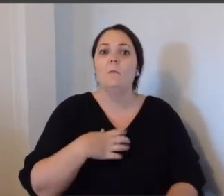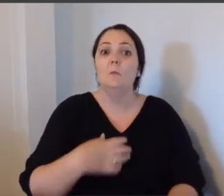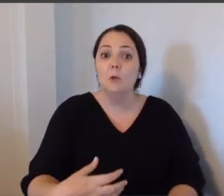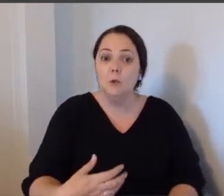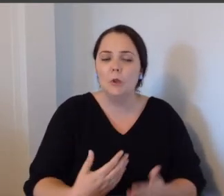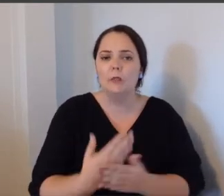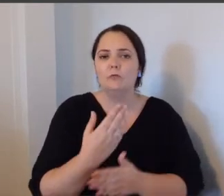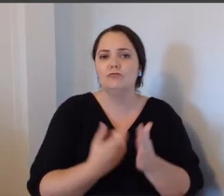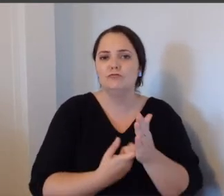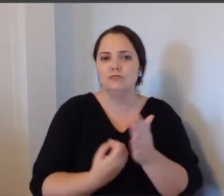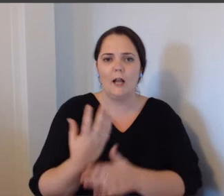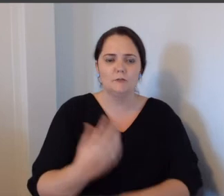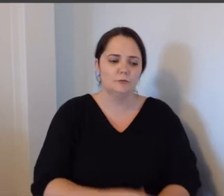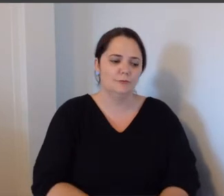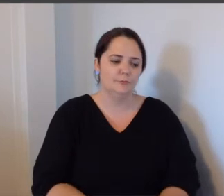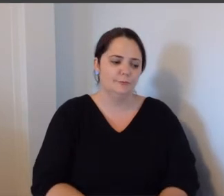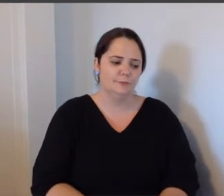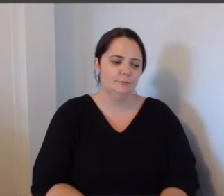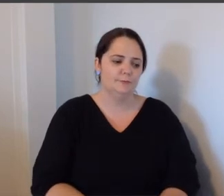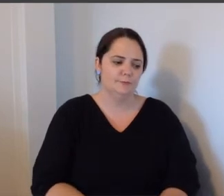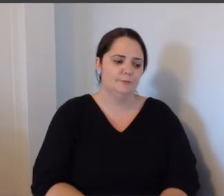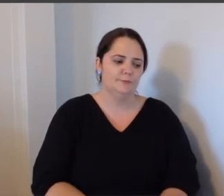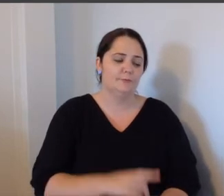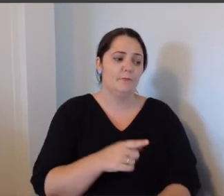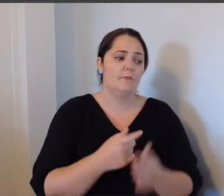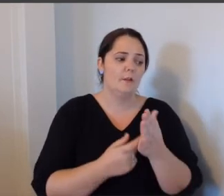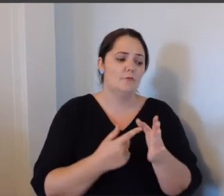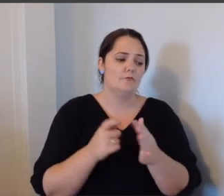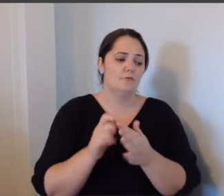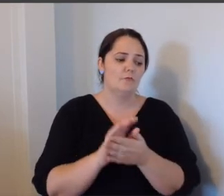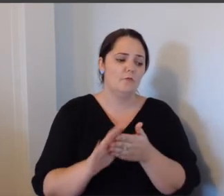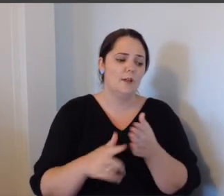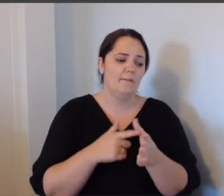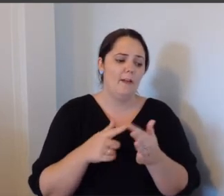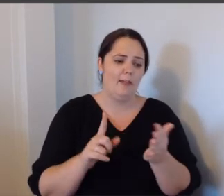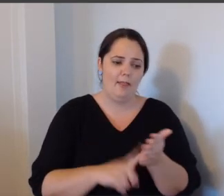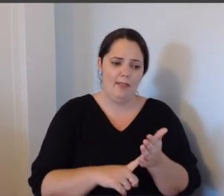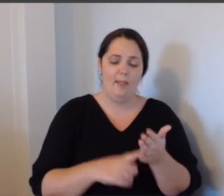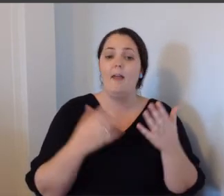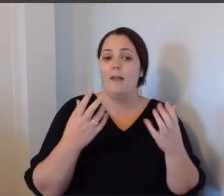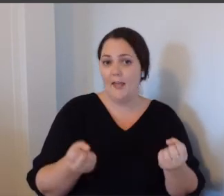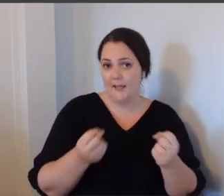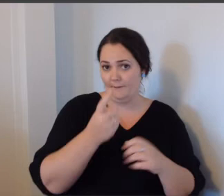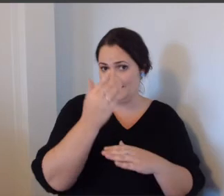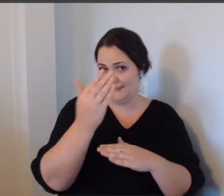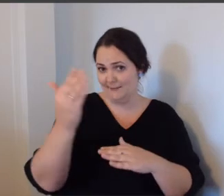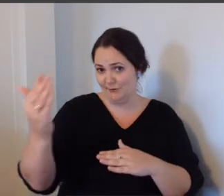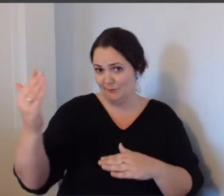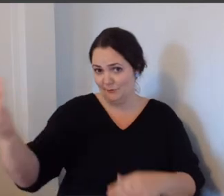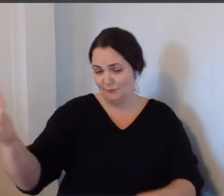Now, this painting by Raphael is in the exhibition and according to one of Vasari's more salacious tales,